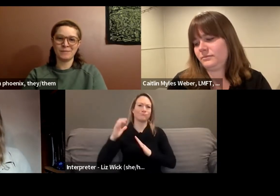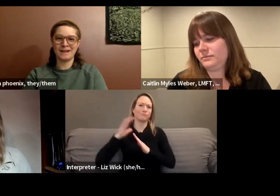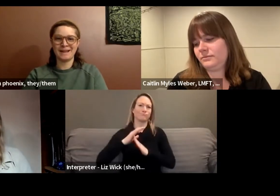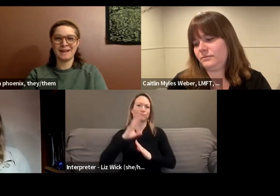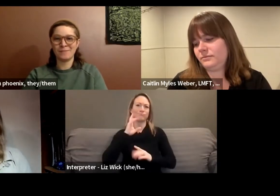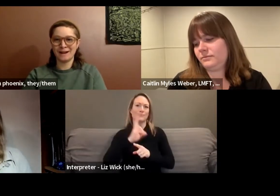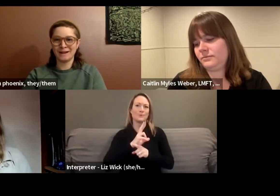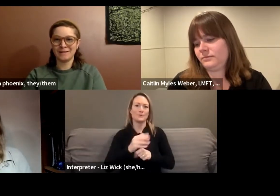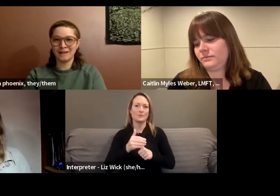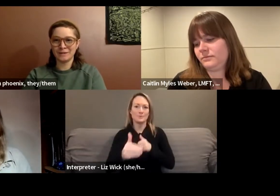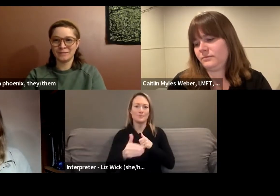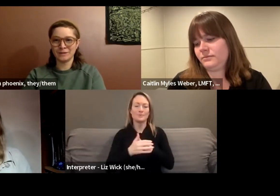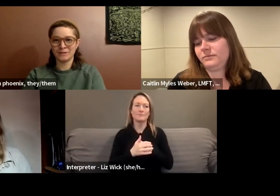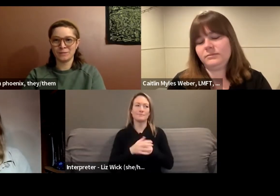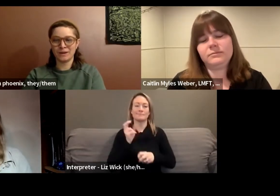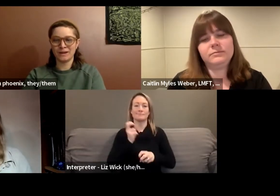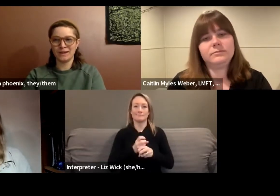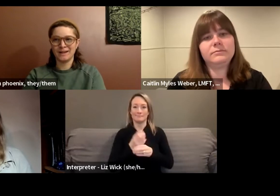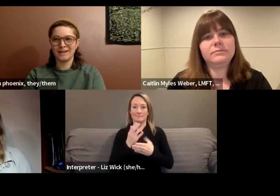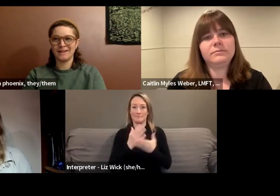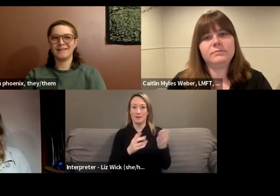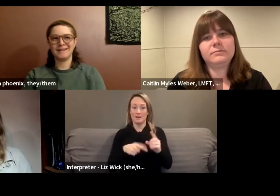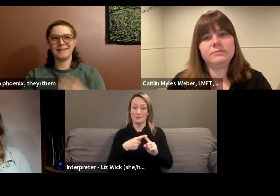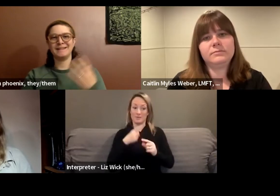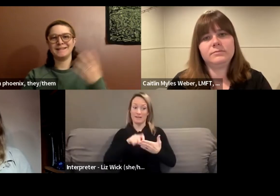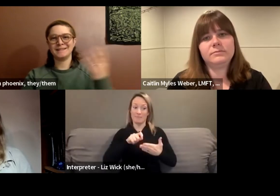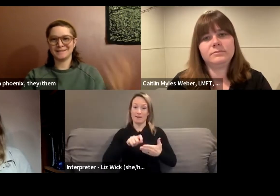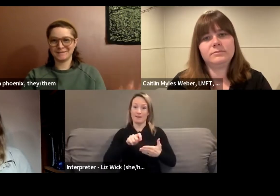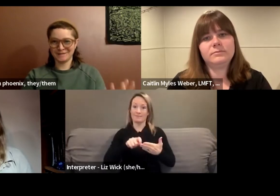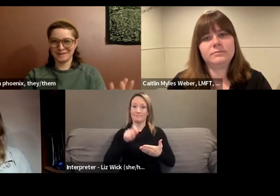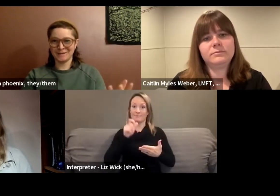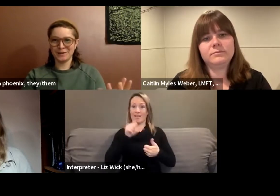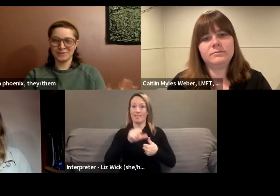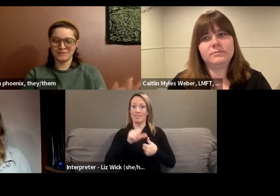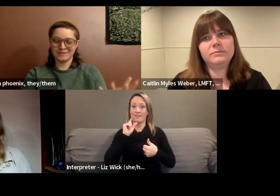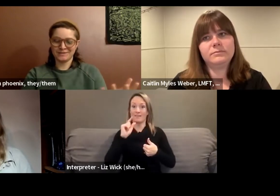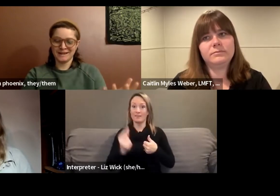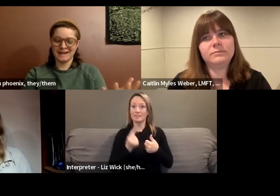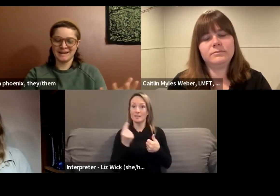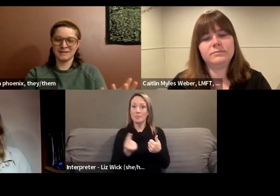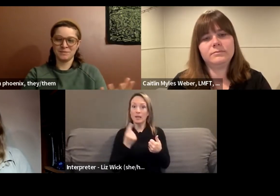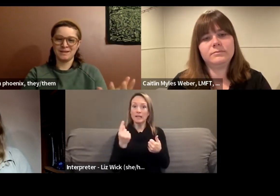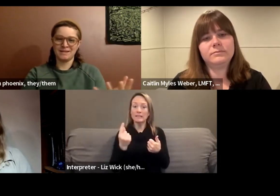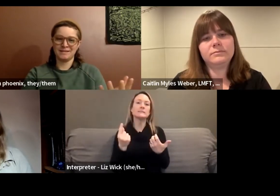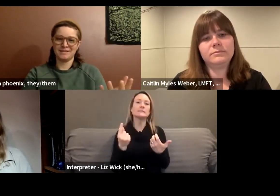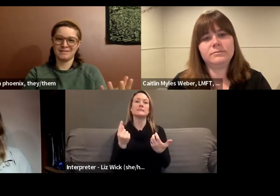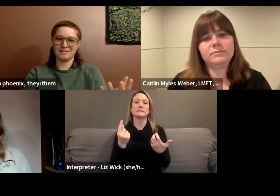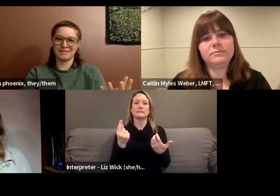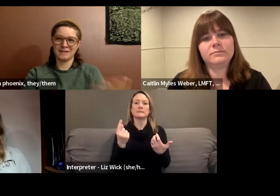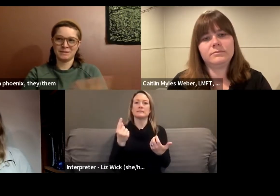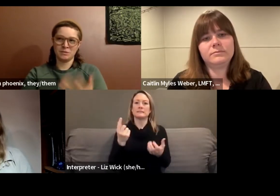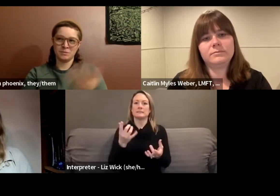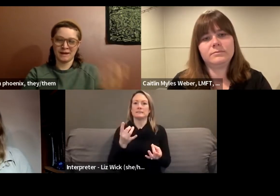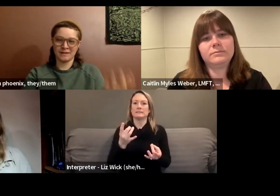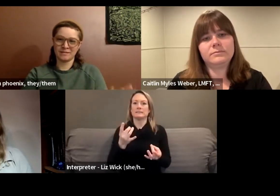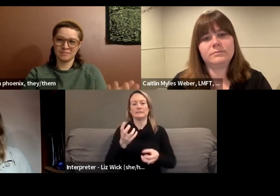when I am writing a letter for someone, it is, you know, needing to be the WPATH,